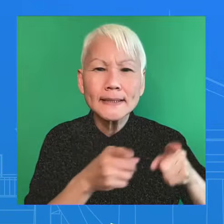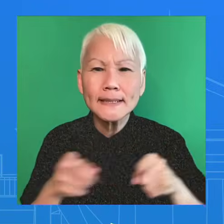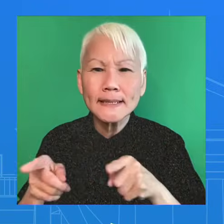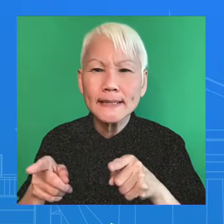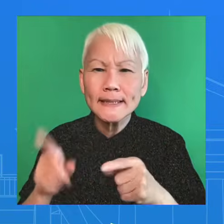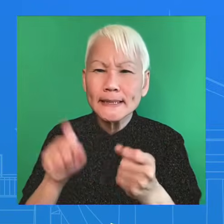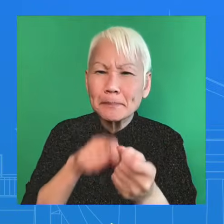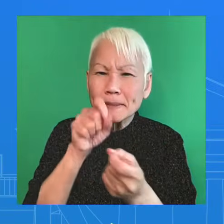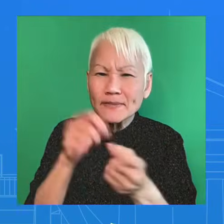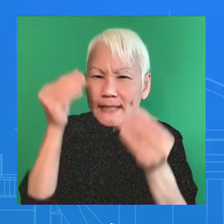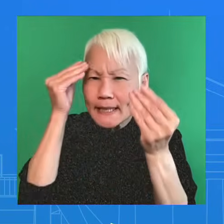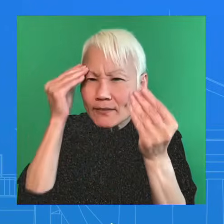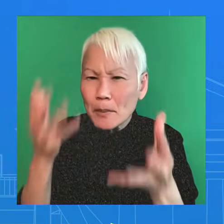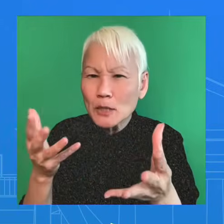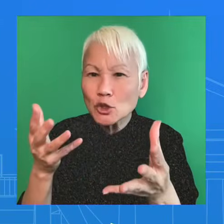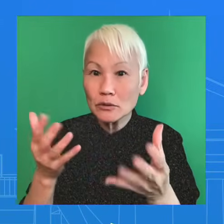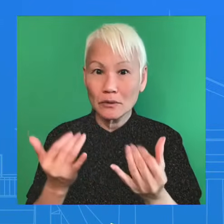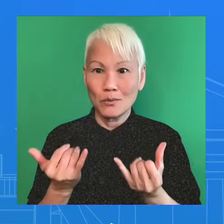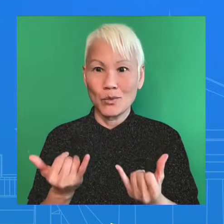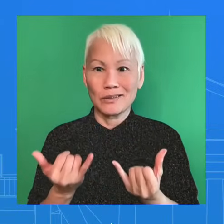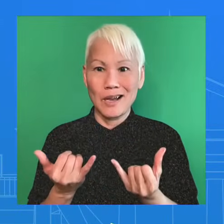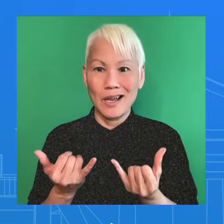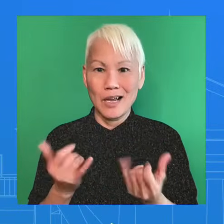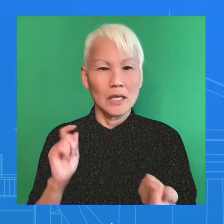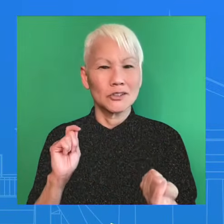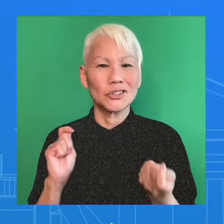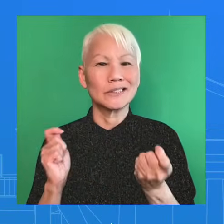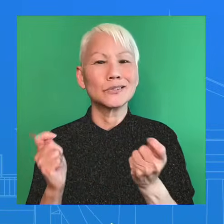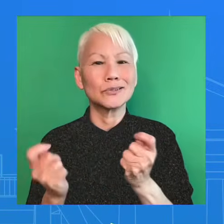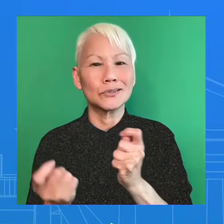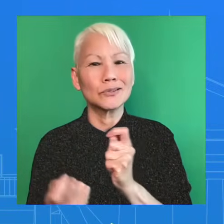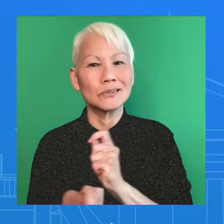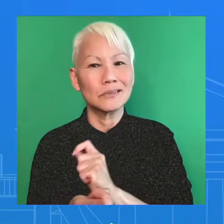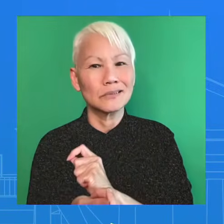or those ones that were --that were published. The other thing I'd say is that many of them